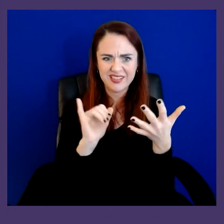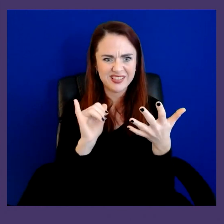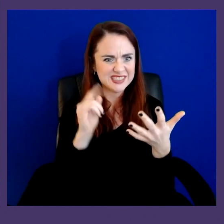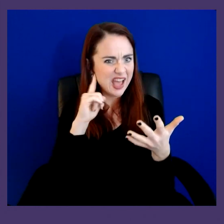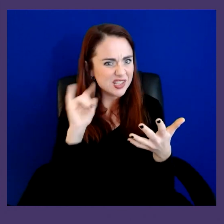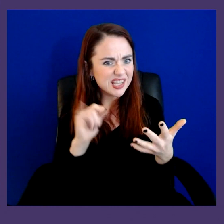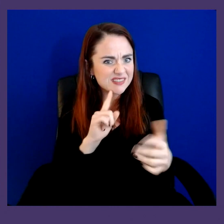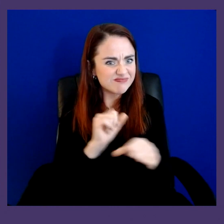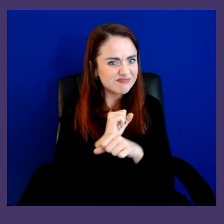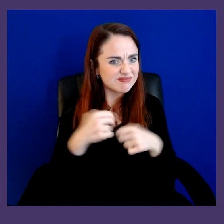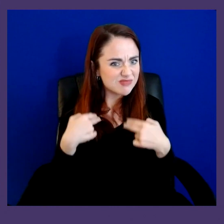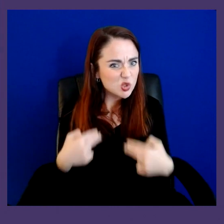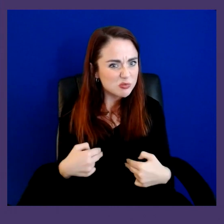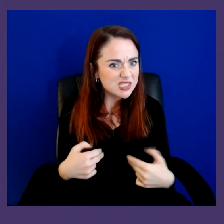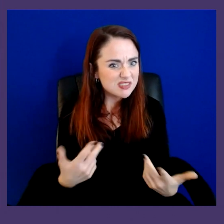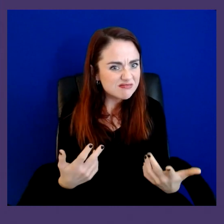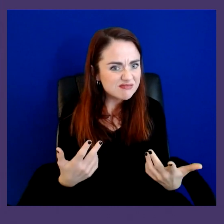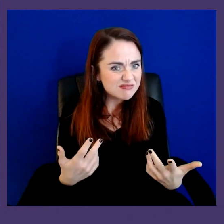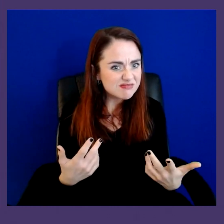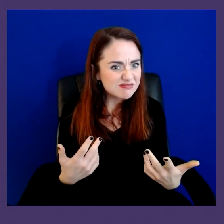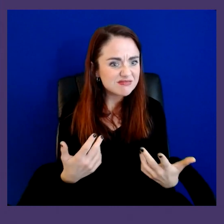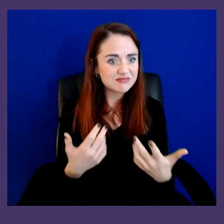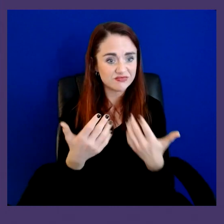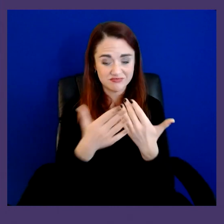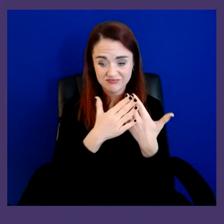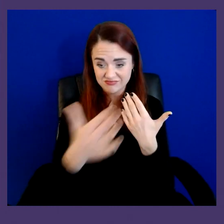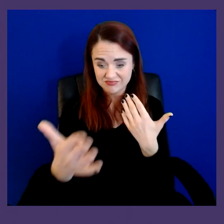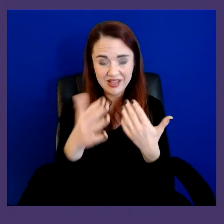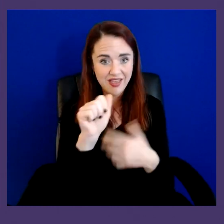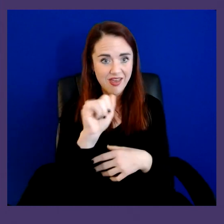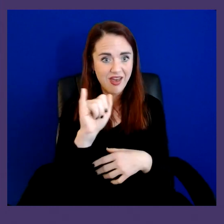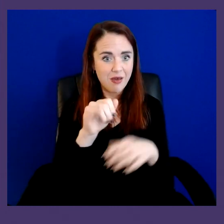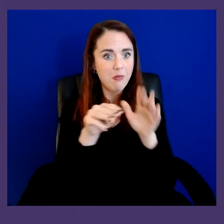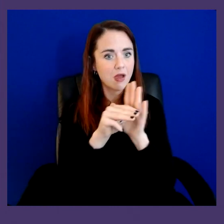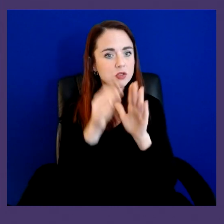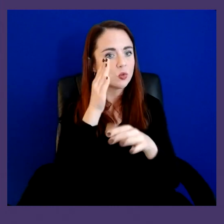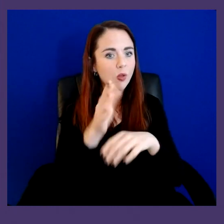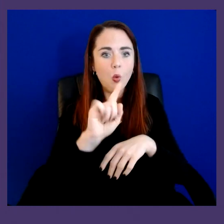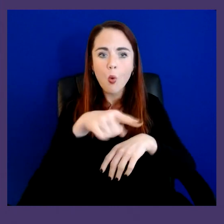From here on, the AI models will only get better and faster.